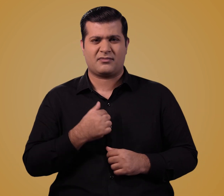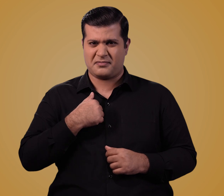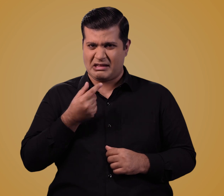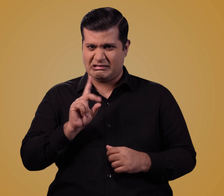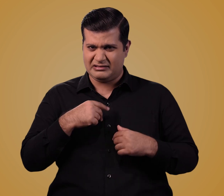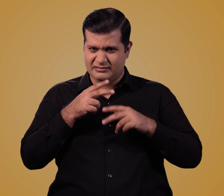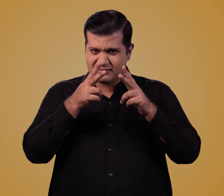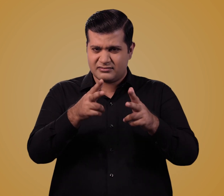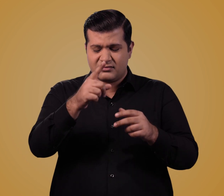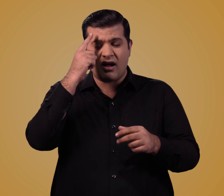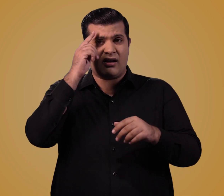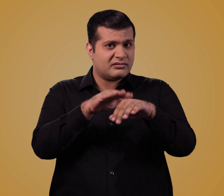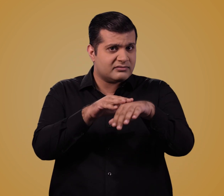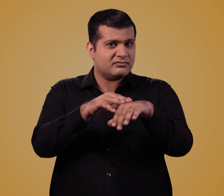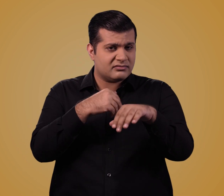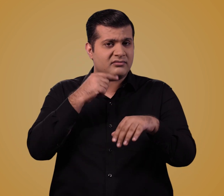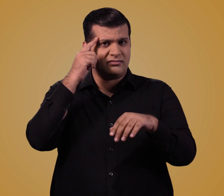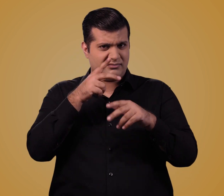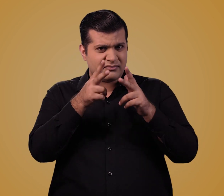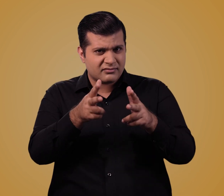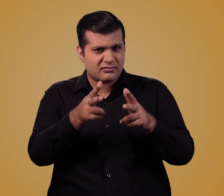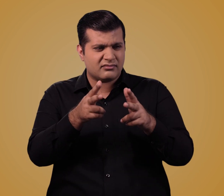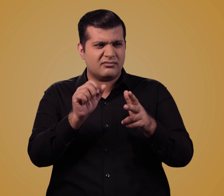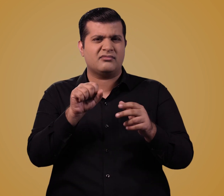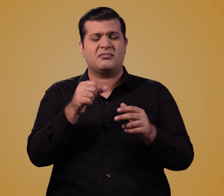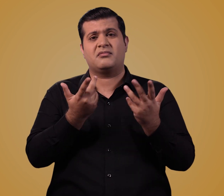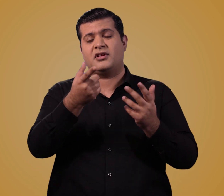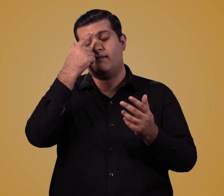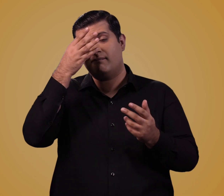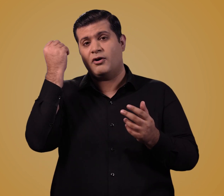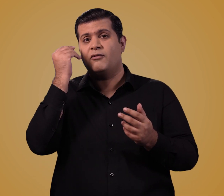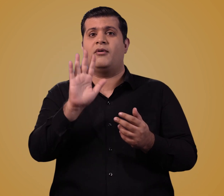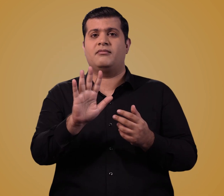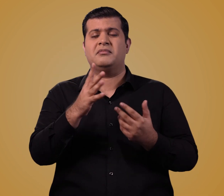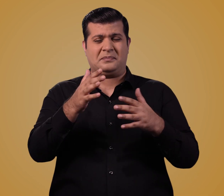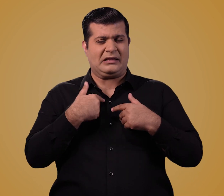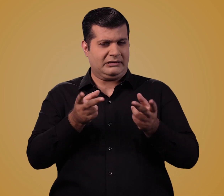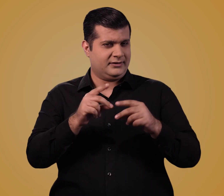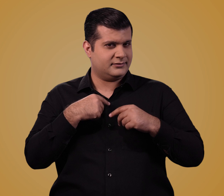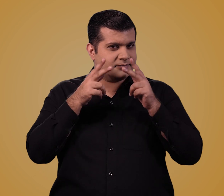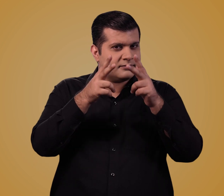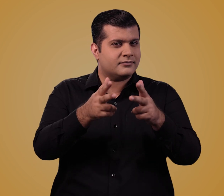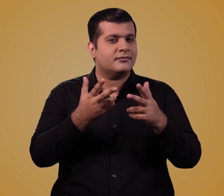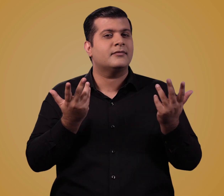Do I need to remind you about something again? Yes? You keep forgetting, let me tell you again.